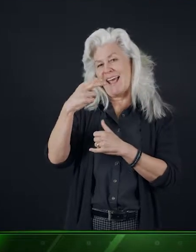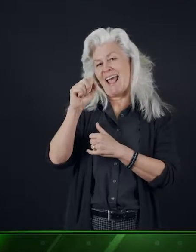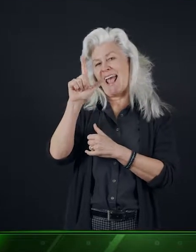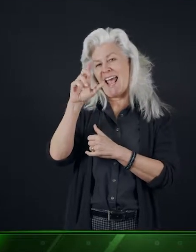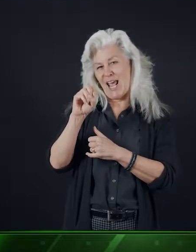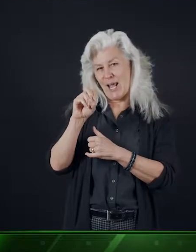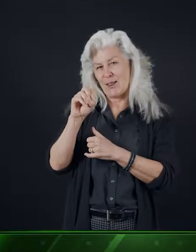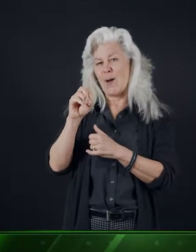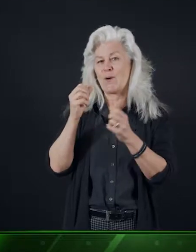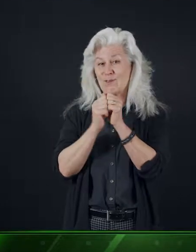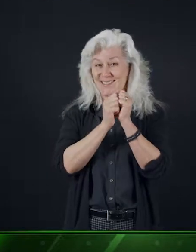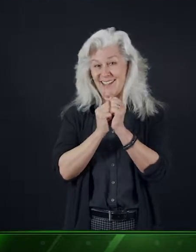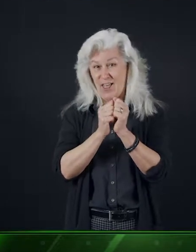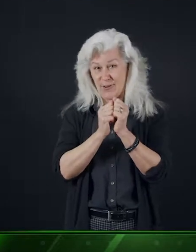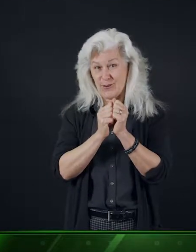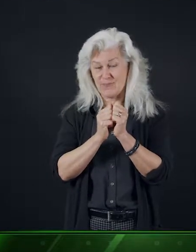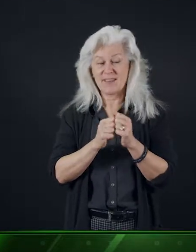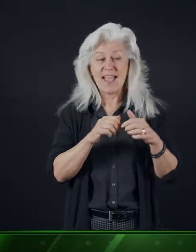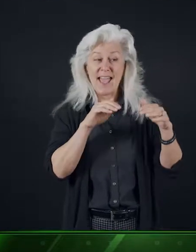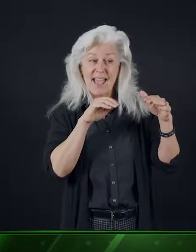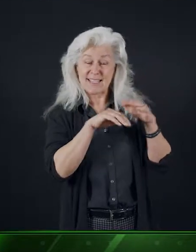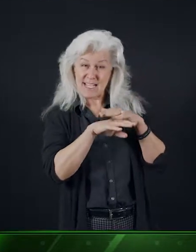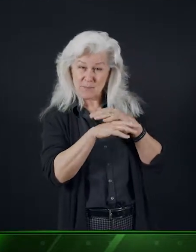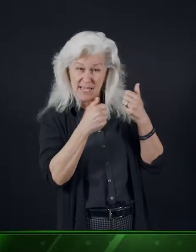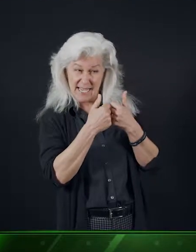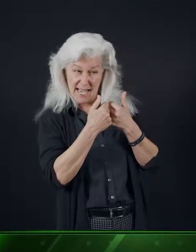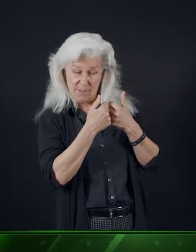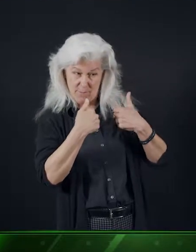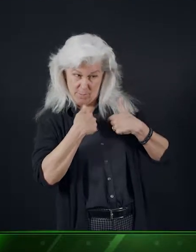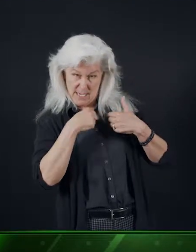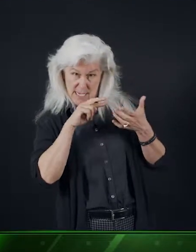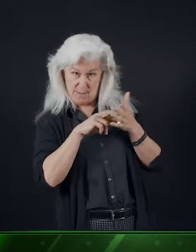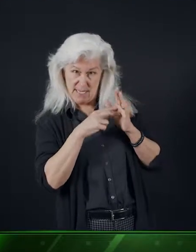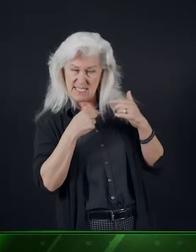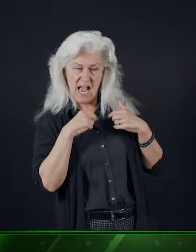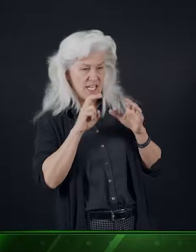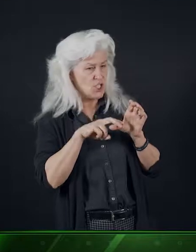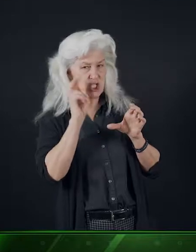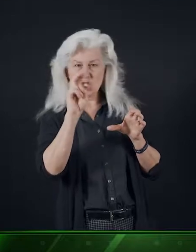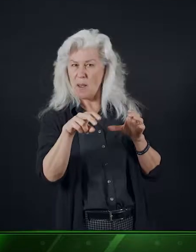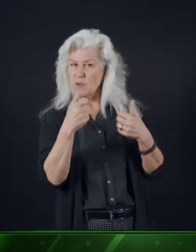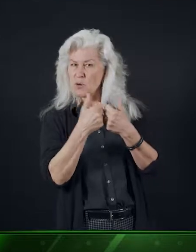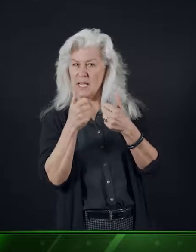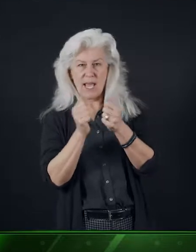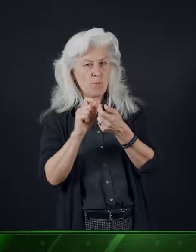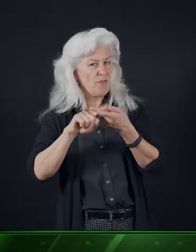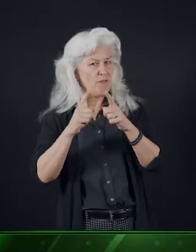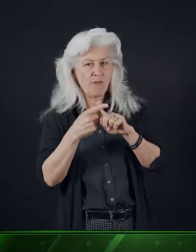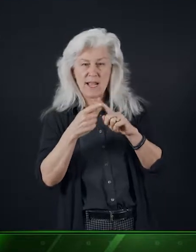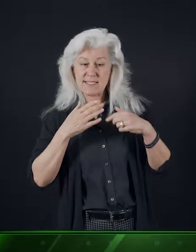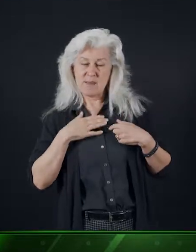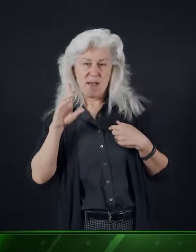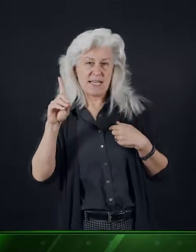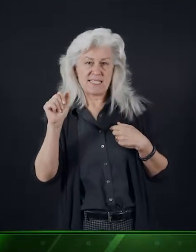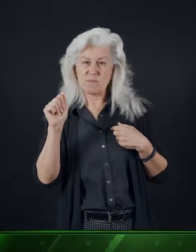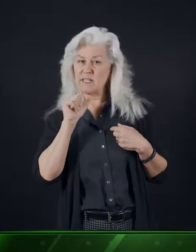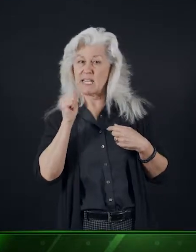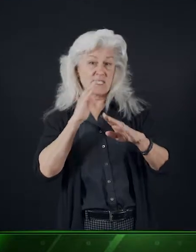Accessibility in gaming to me means that I can jump into a game with my friends and not let my disability get in the way.